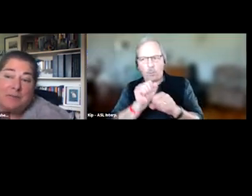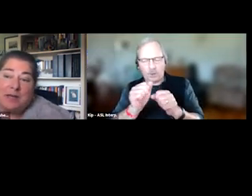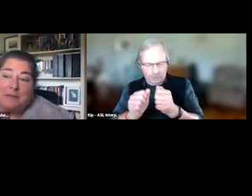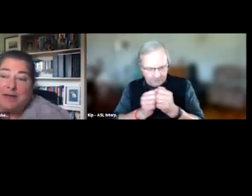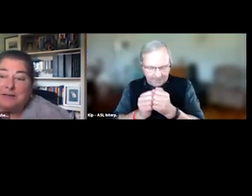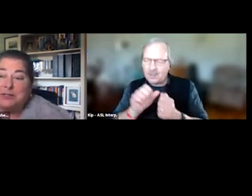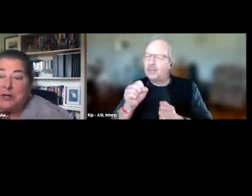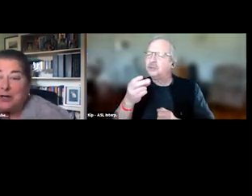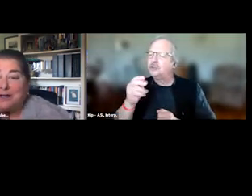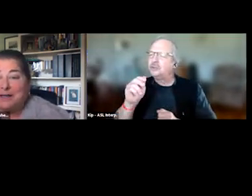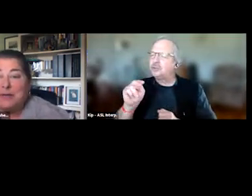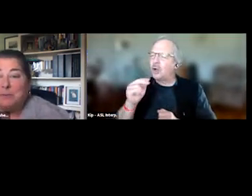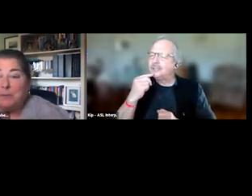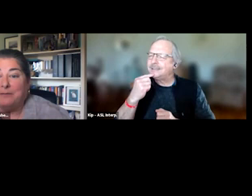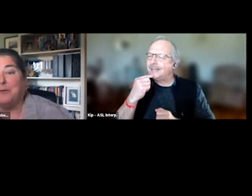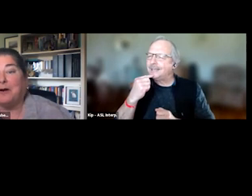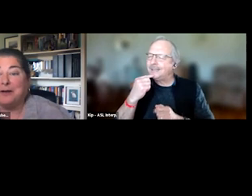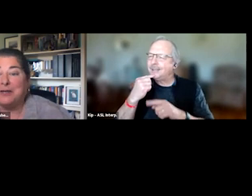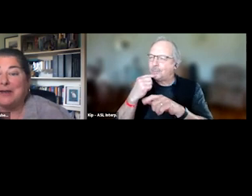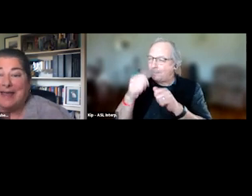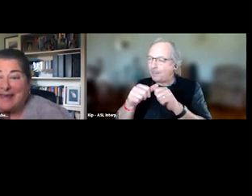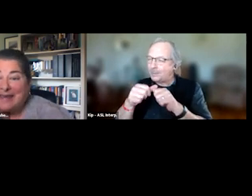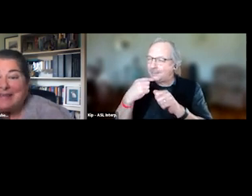kind of bringing it back to Shawn as we prepare for our Q&A.